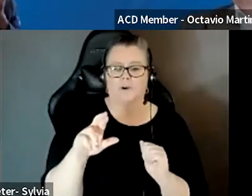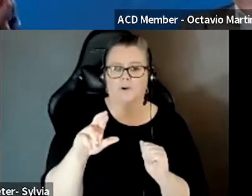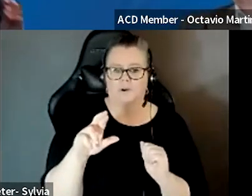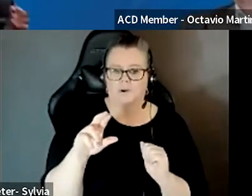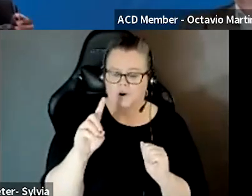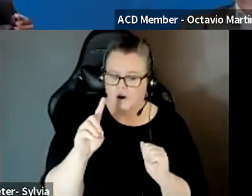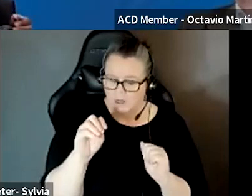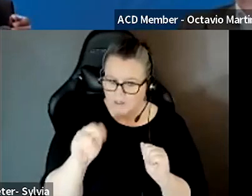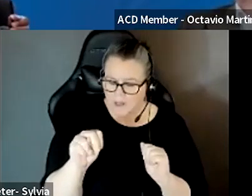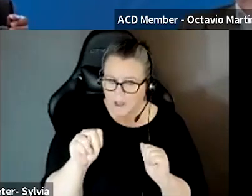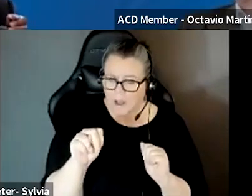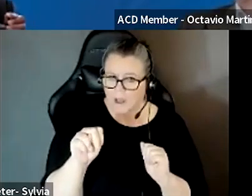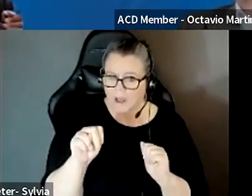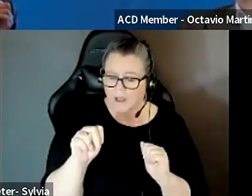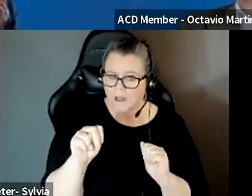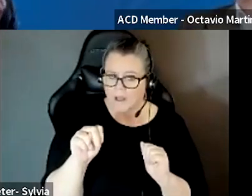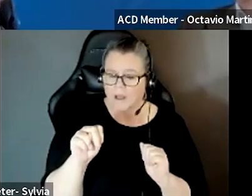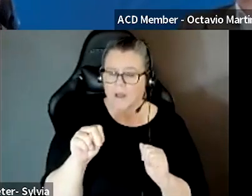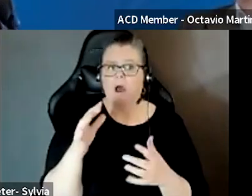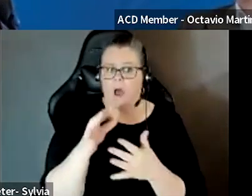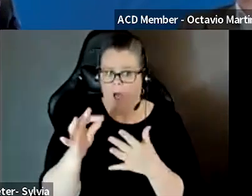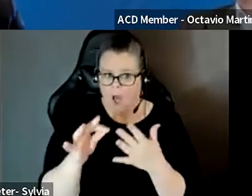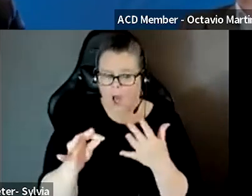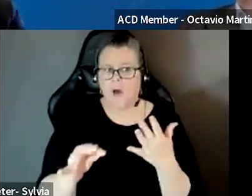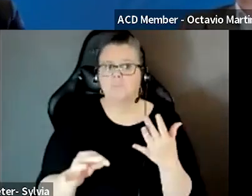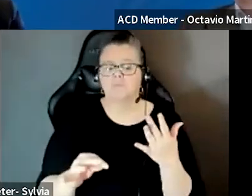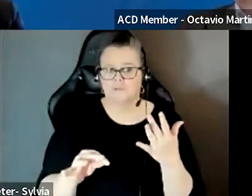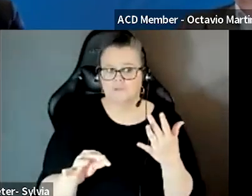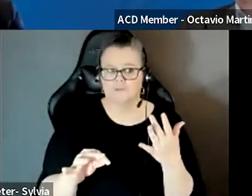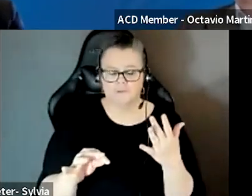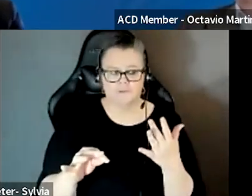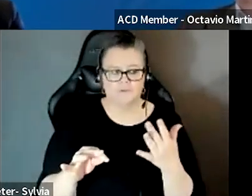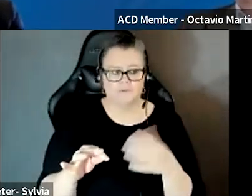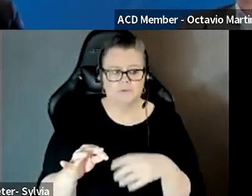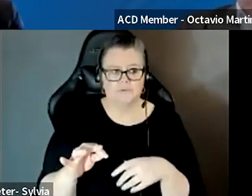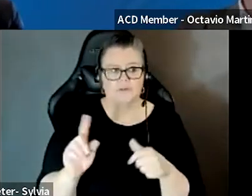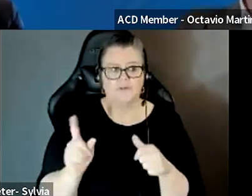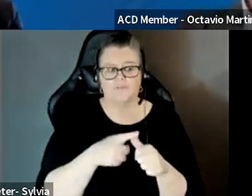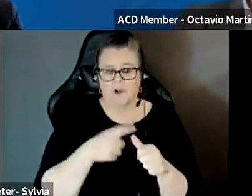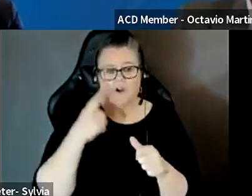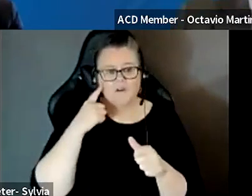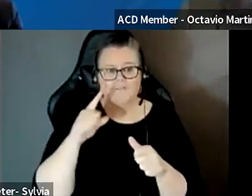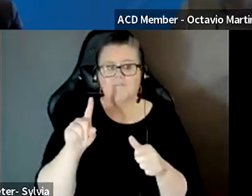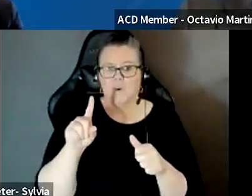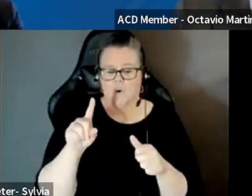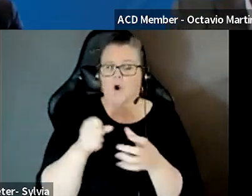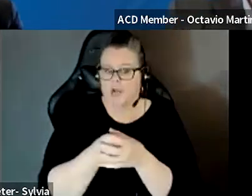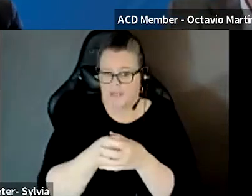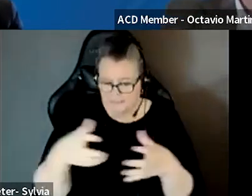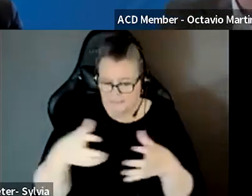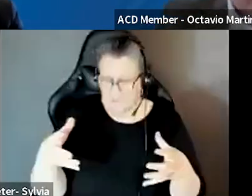of all expanding access to the Test to Treat program,